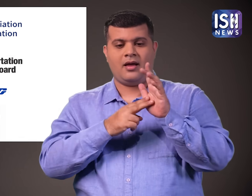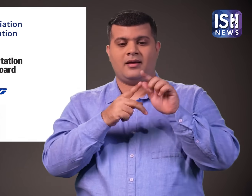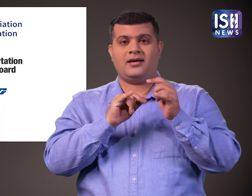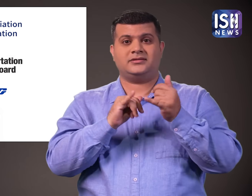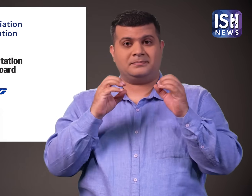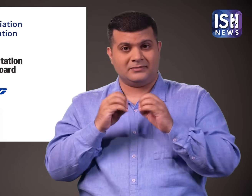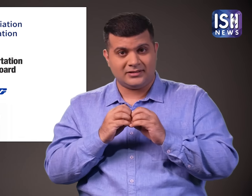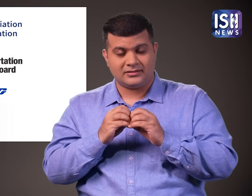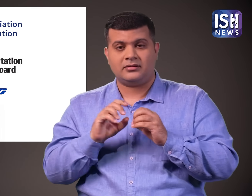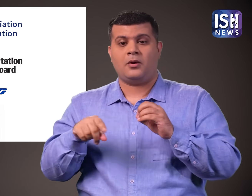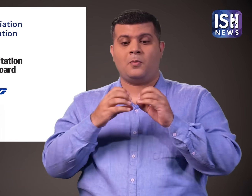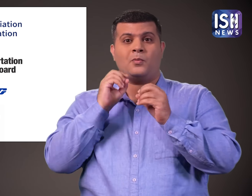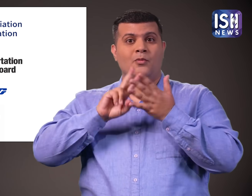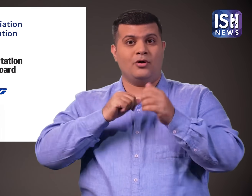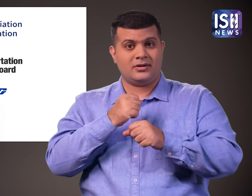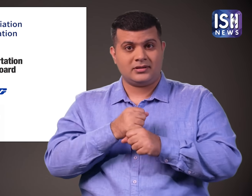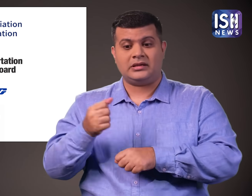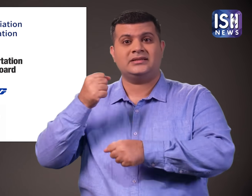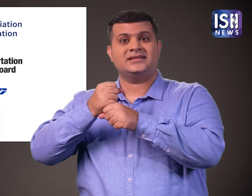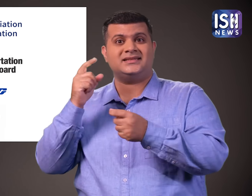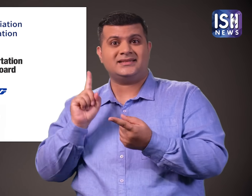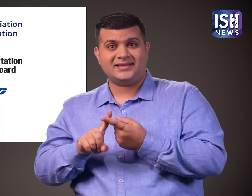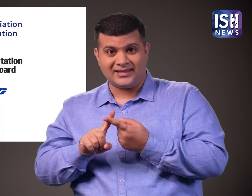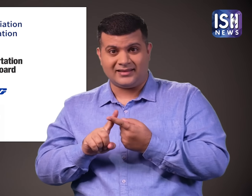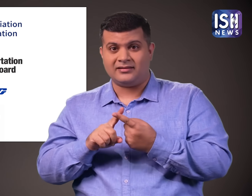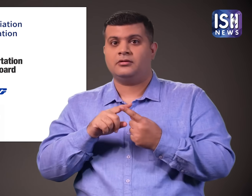National Transportation Safety Board (NTSB), Boeing, General Electric (GE).